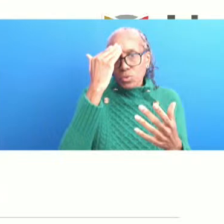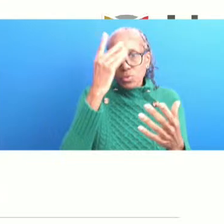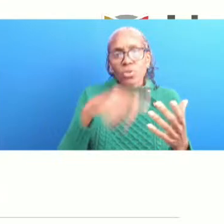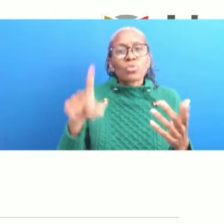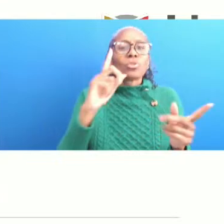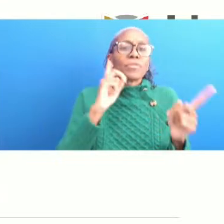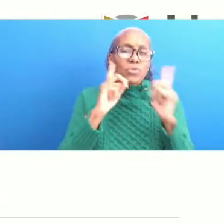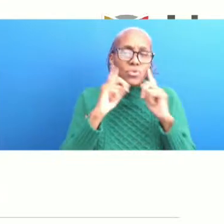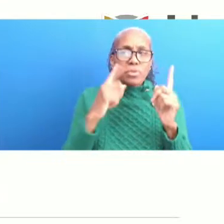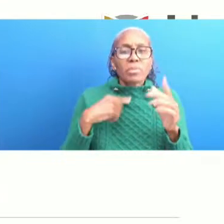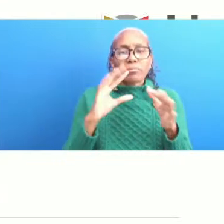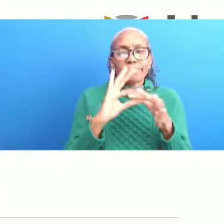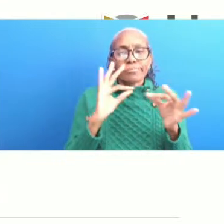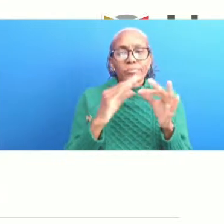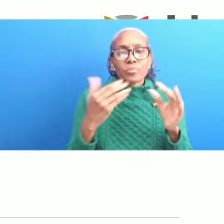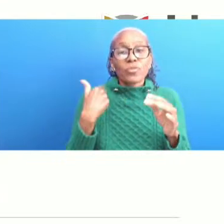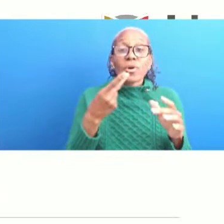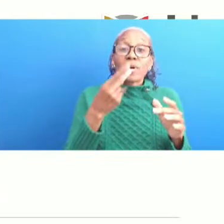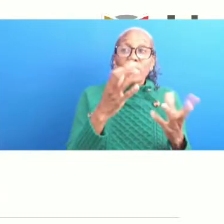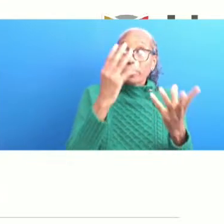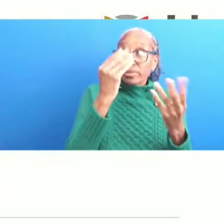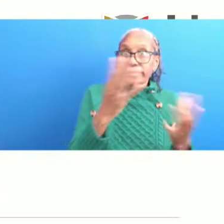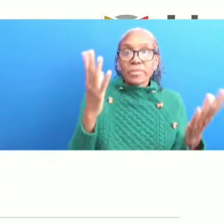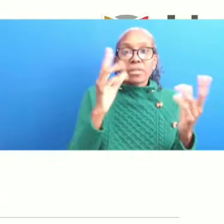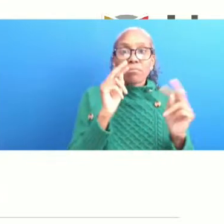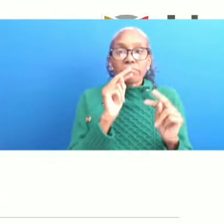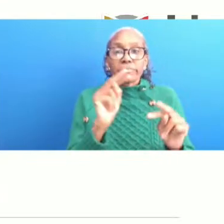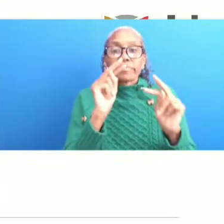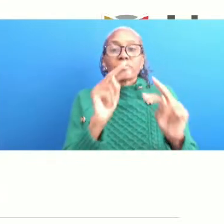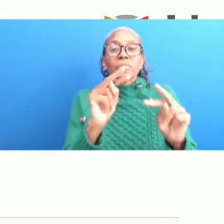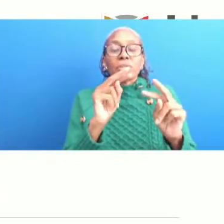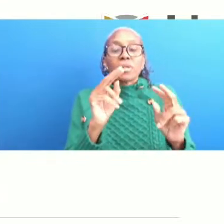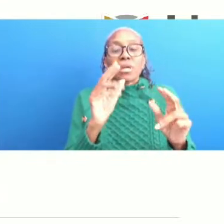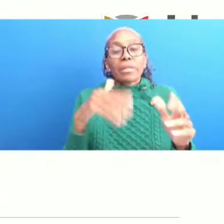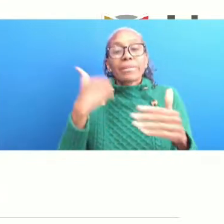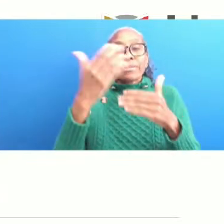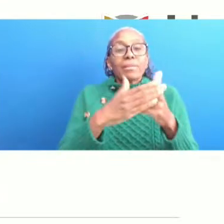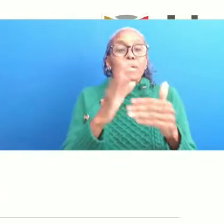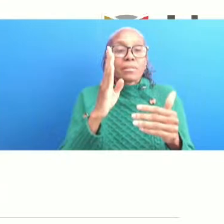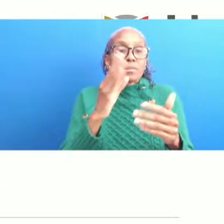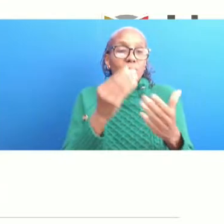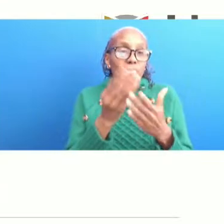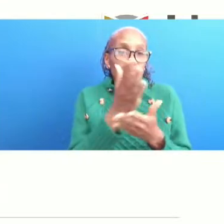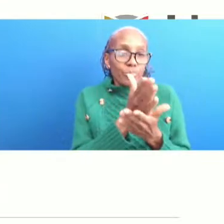THIS IS WHERE I THINK WE HAVE SOME REALLY POSITIVE NEWS AND I THINK YOU ALL HAVE HEARD ME